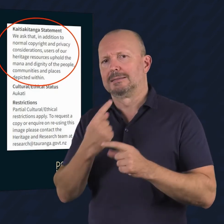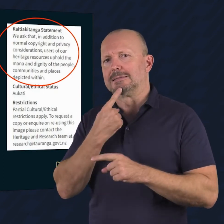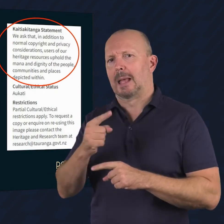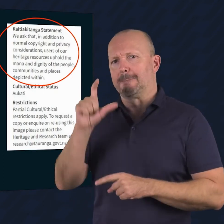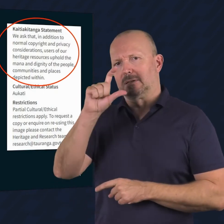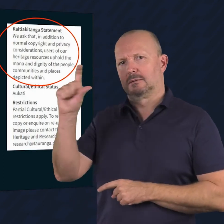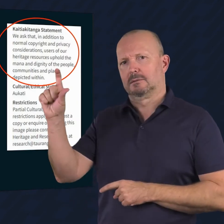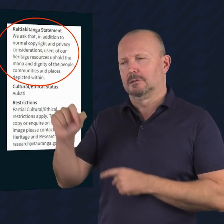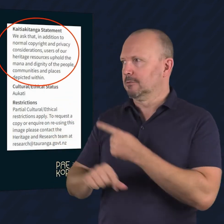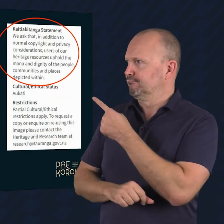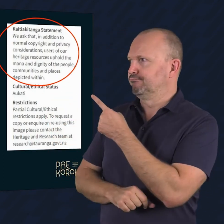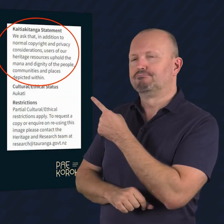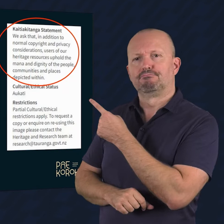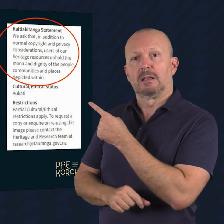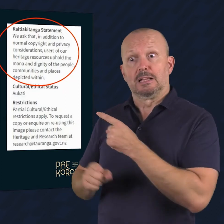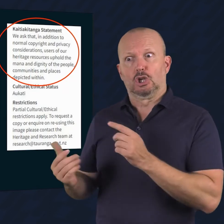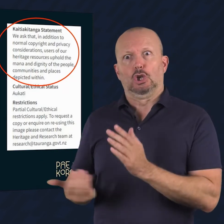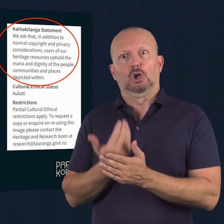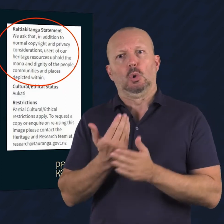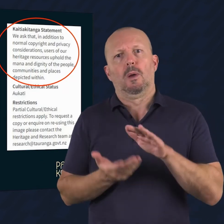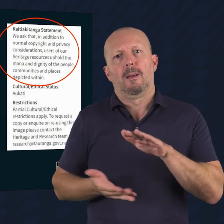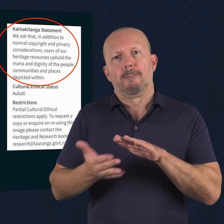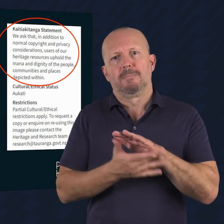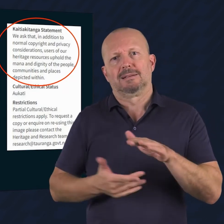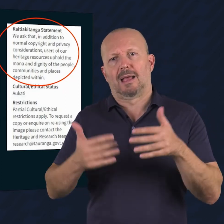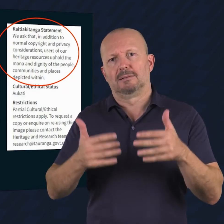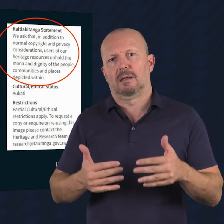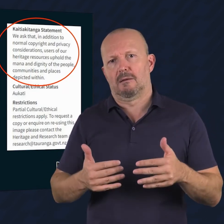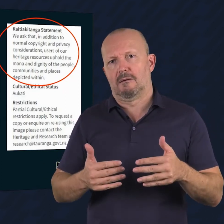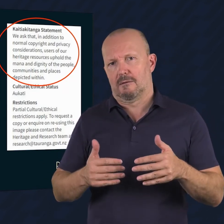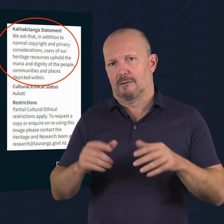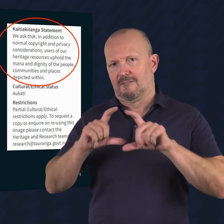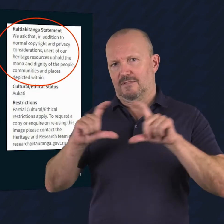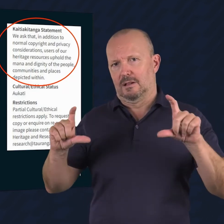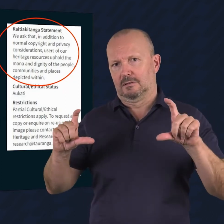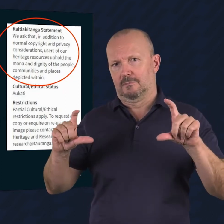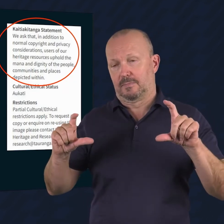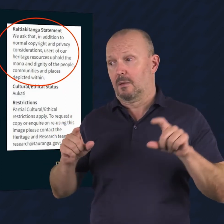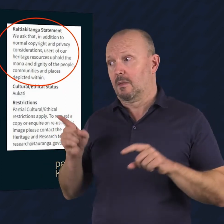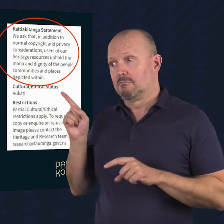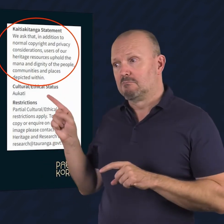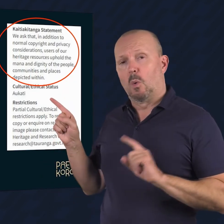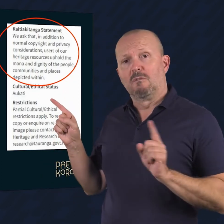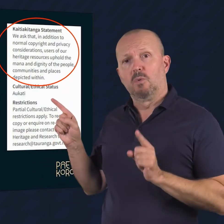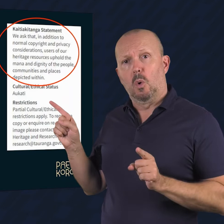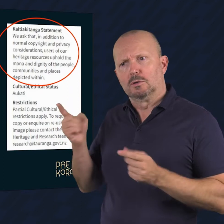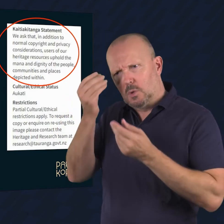This is a new metadata field that we've added when writing metadata. Its purpose is to communicate to the public